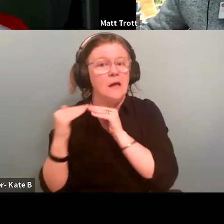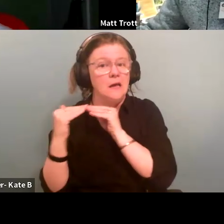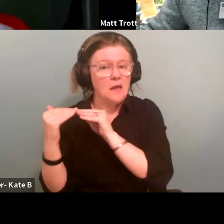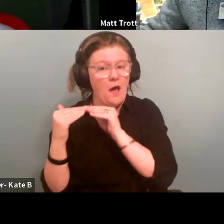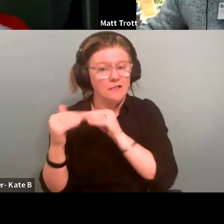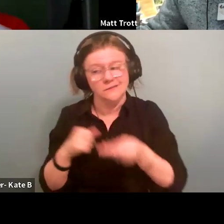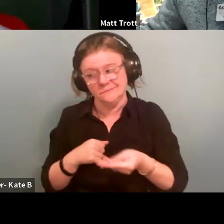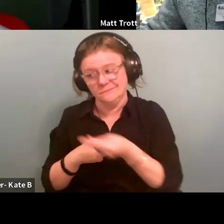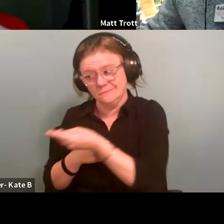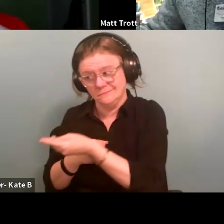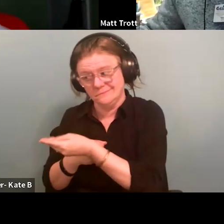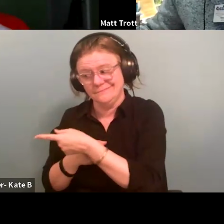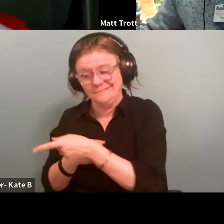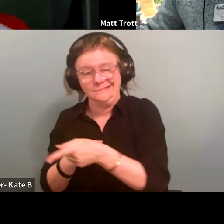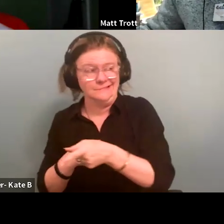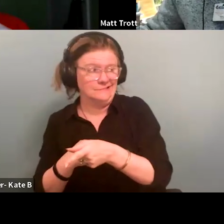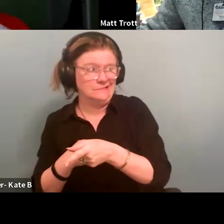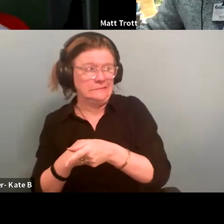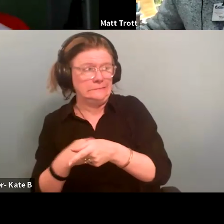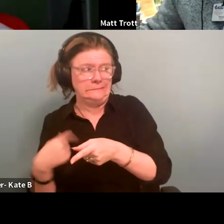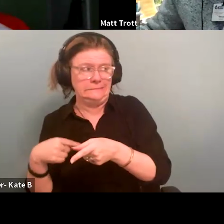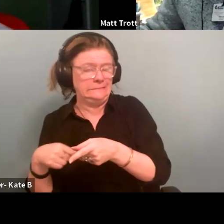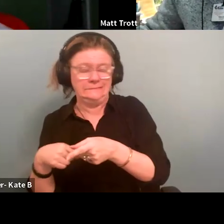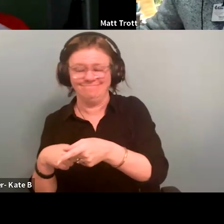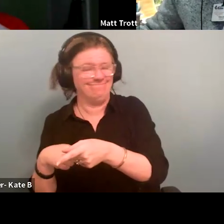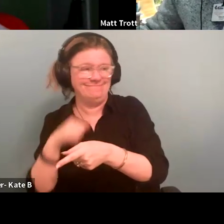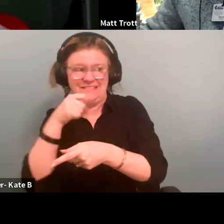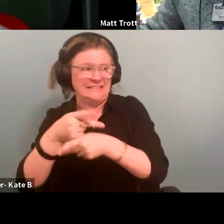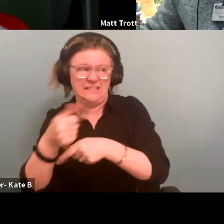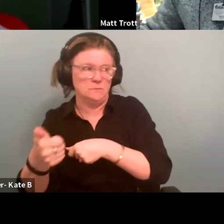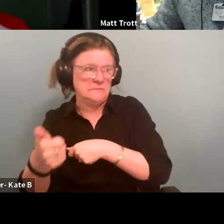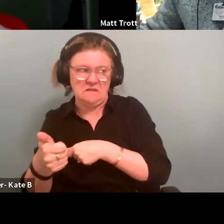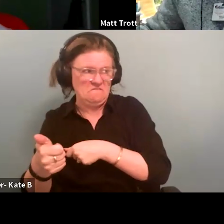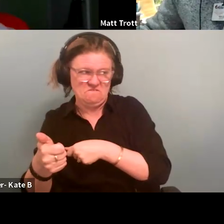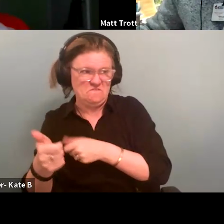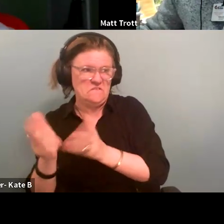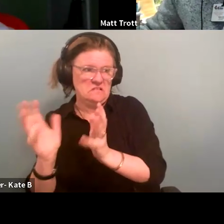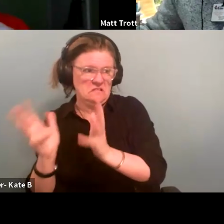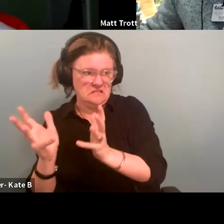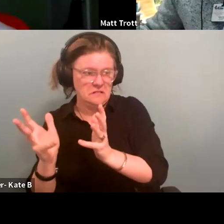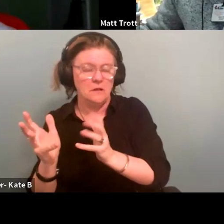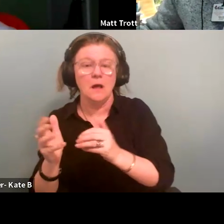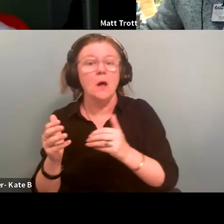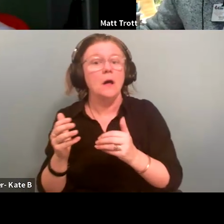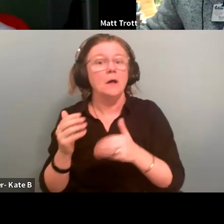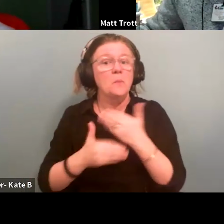had someone who he was nervous was not taking care of himself. The process was so easy. All I did was call.